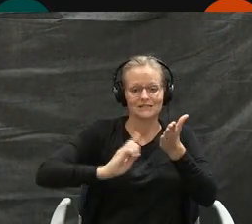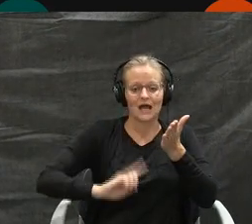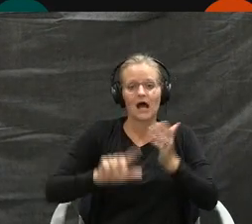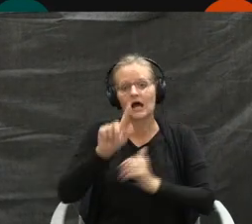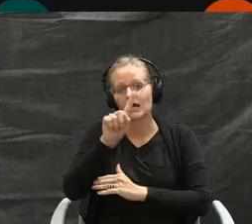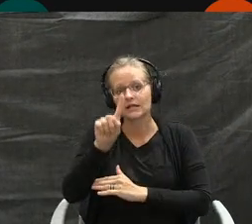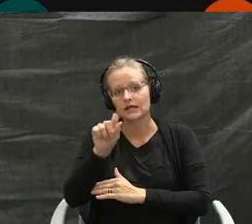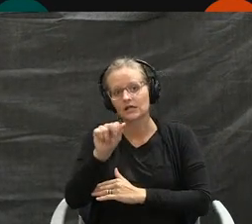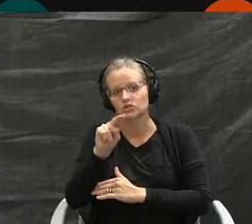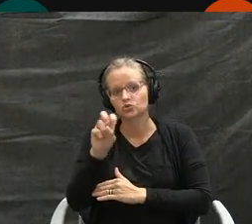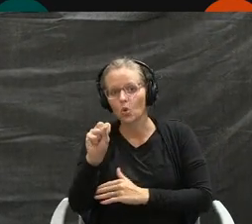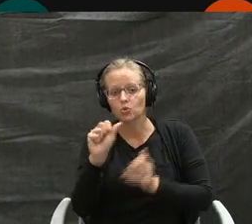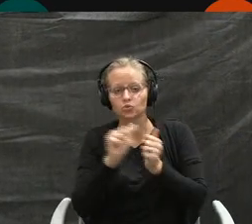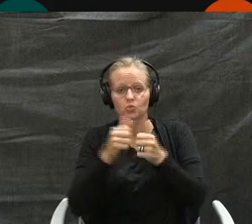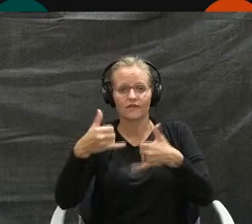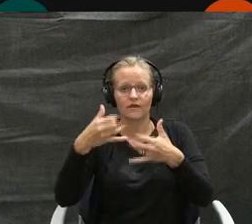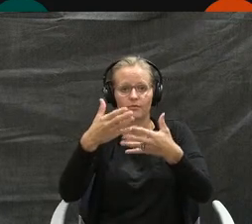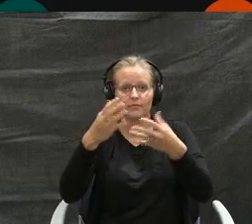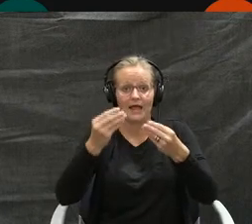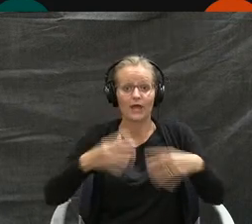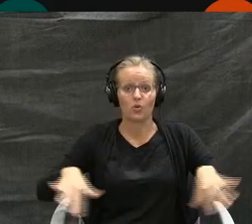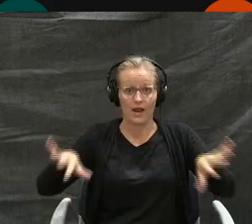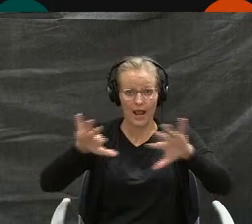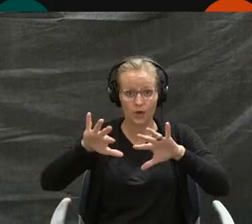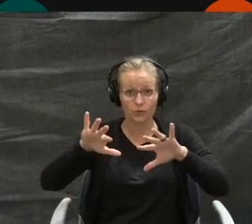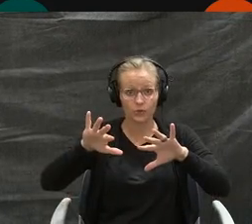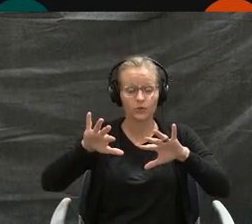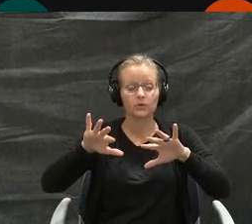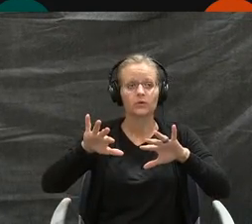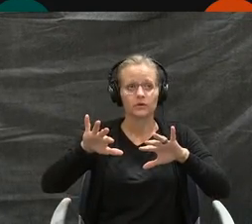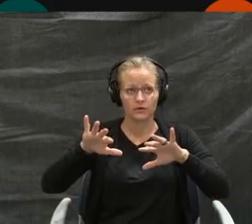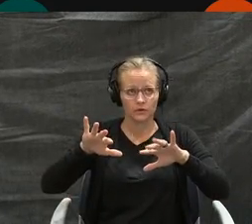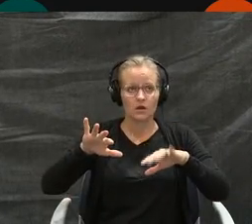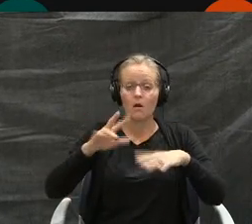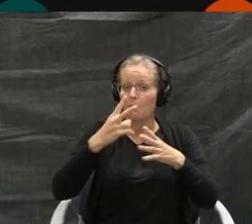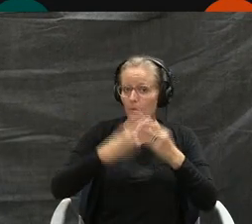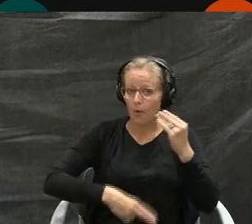pieces associated with that an at both the middle school and at